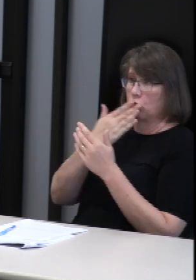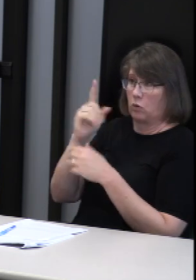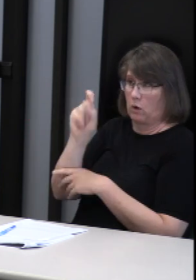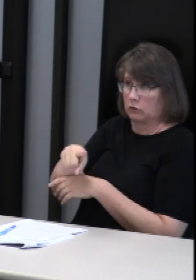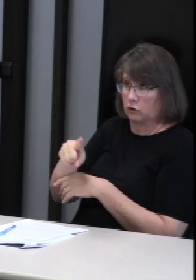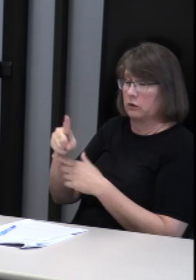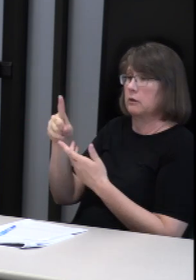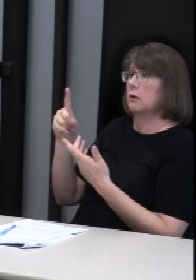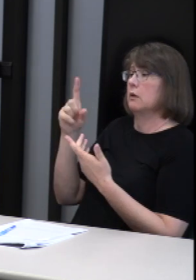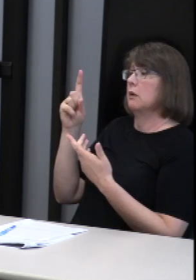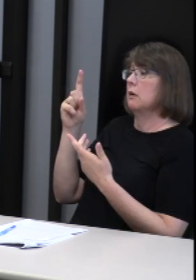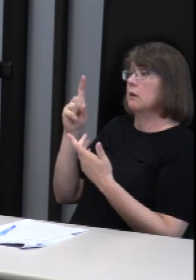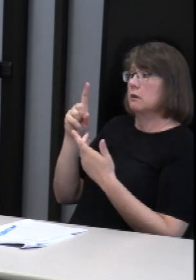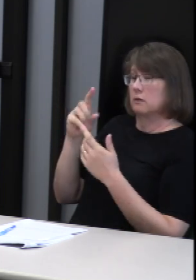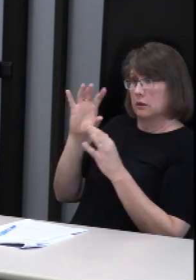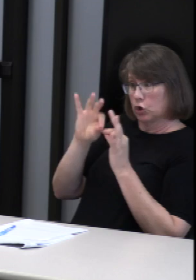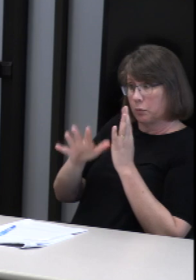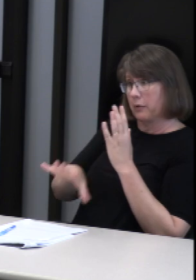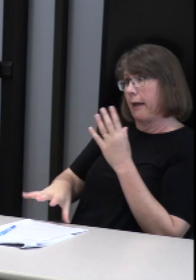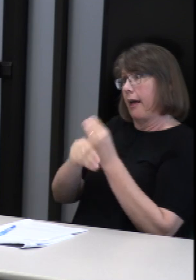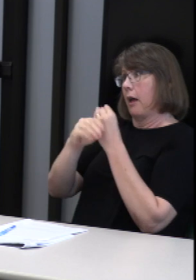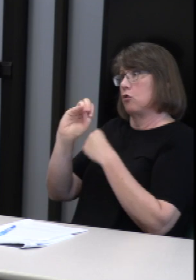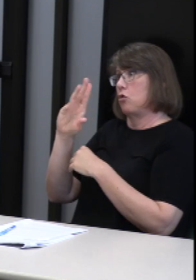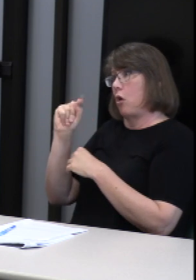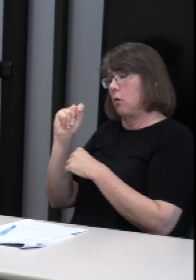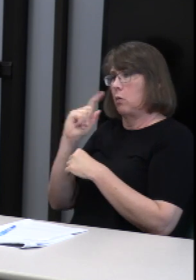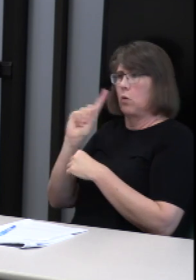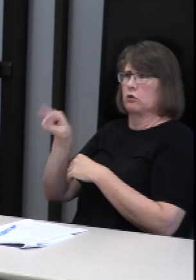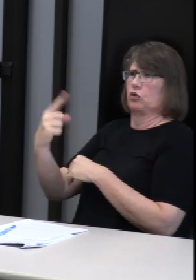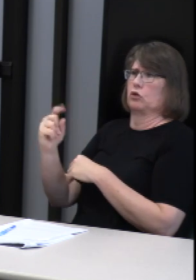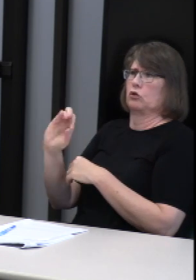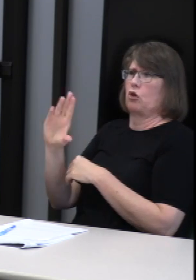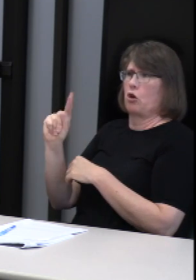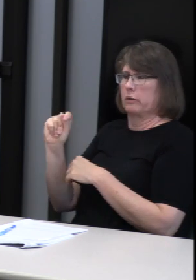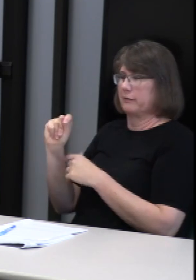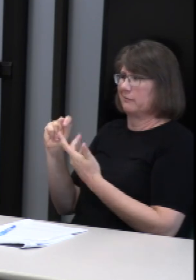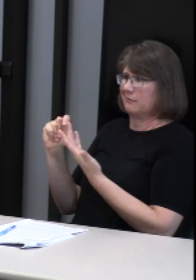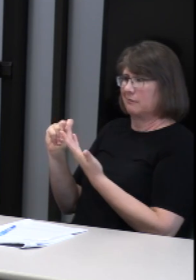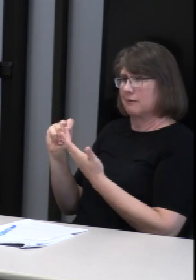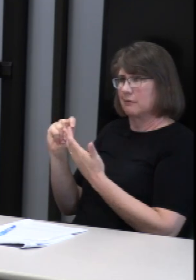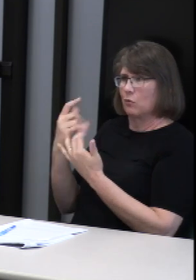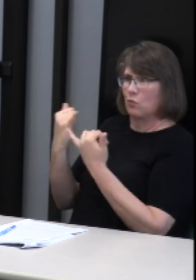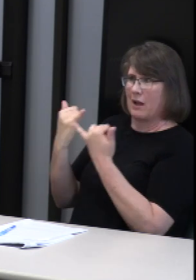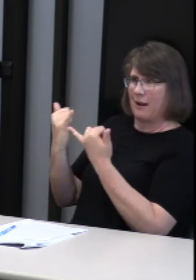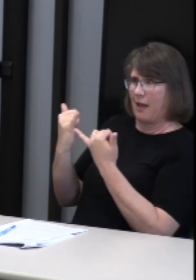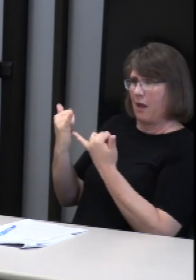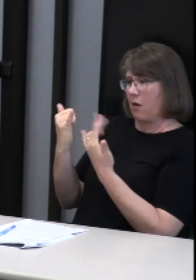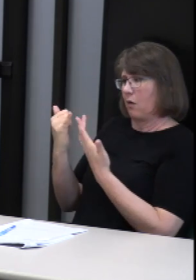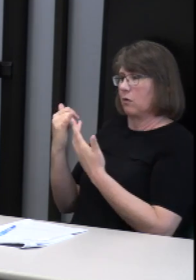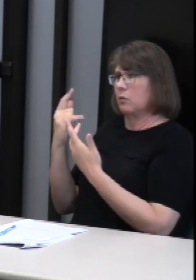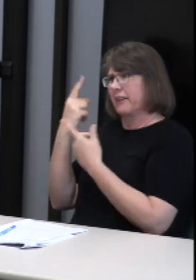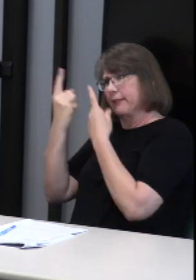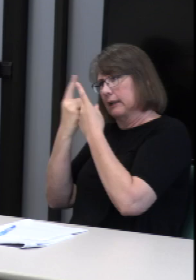Ann: So, you're right. That's a good question. Does that supplant the interpreter or enhance the interpreter?